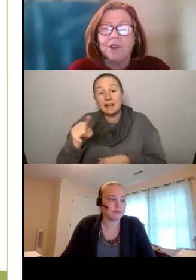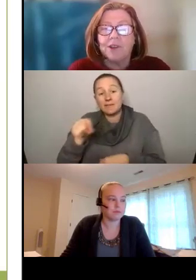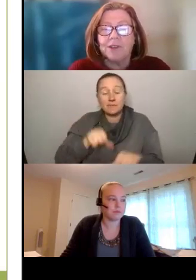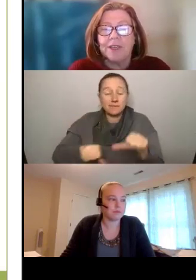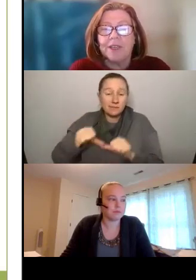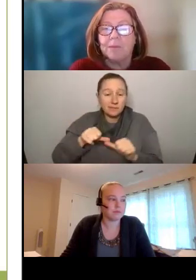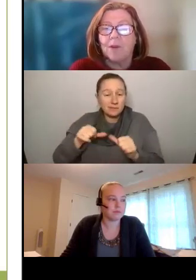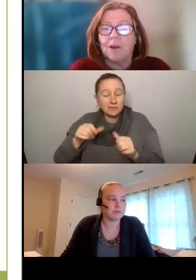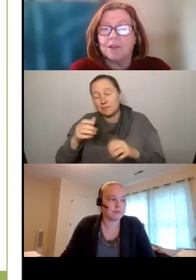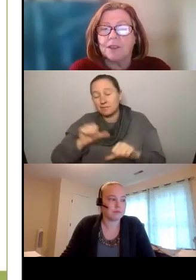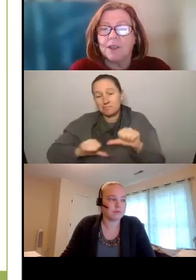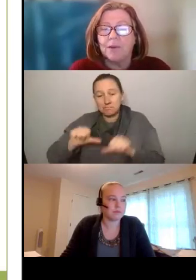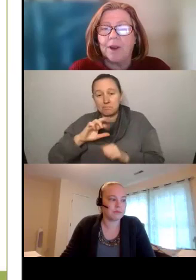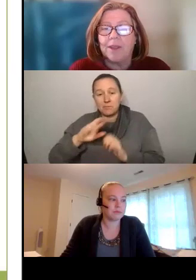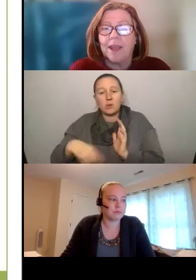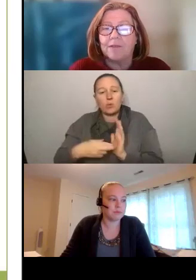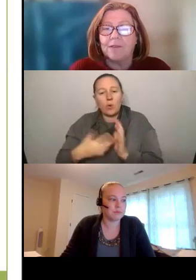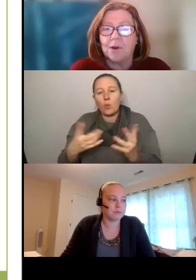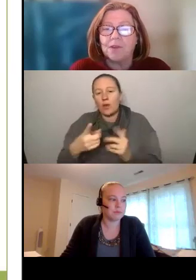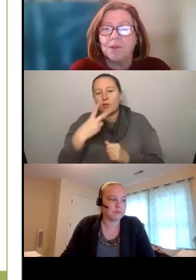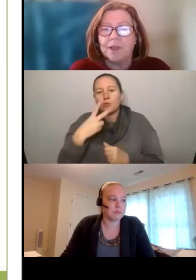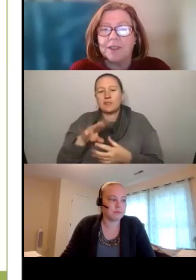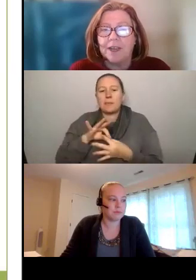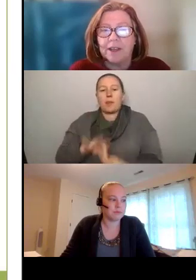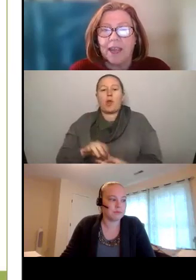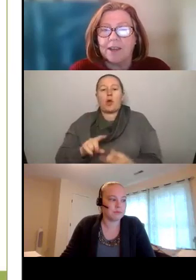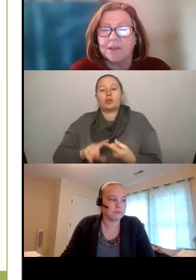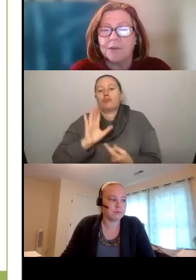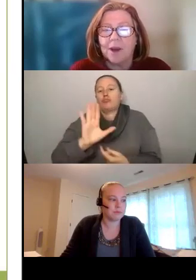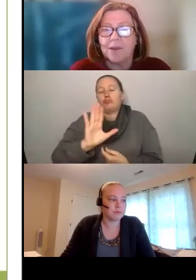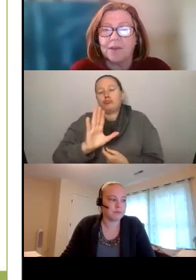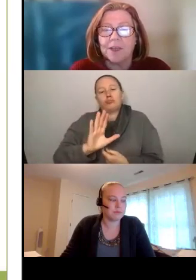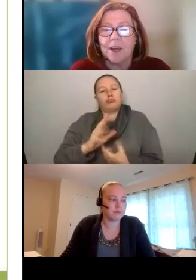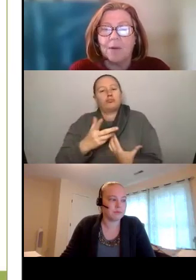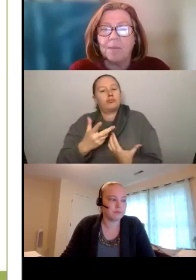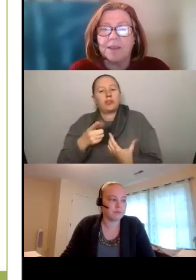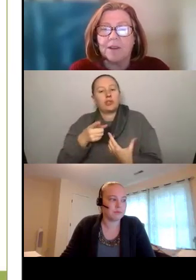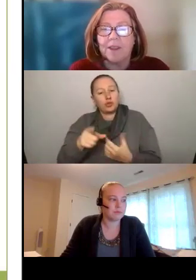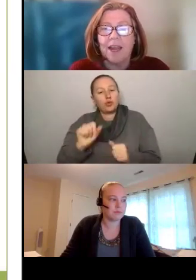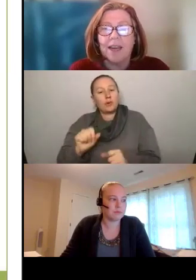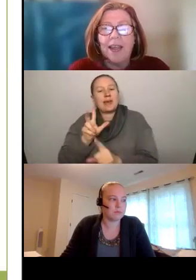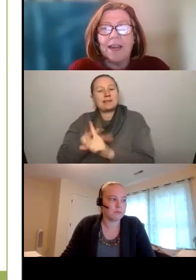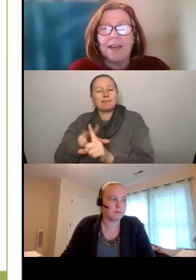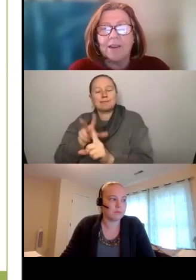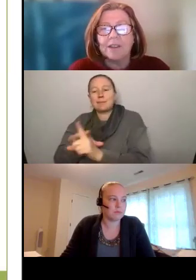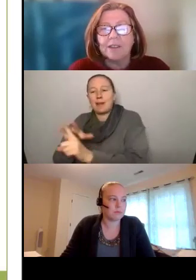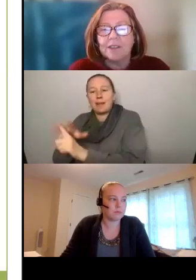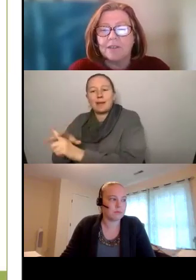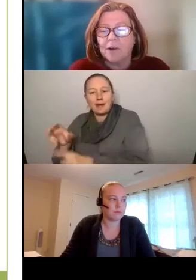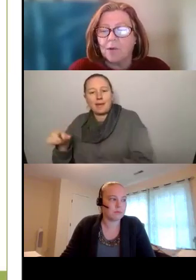what you're seeing belongs to you. And then, of course, you can delegate to others based on that. And here's a list of our roles.